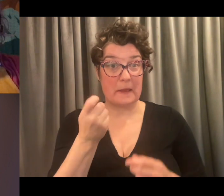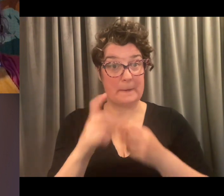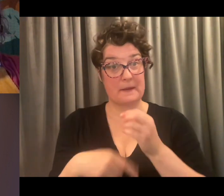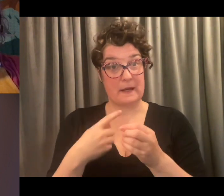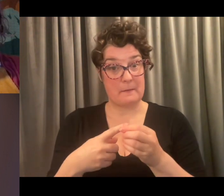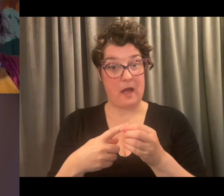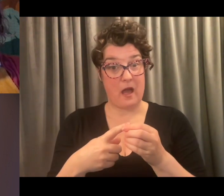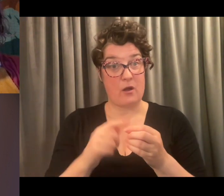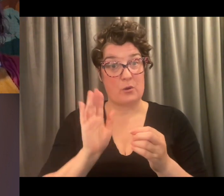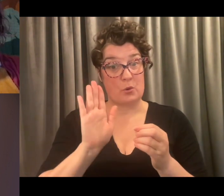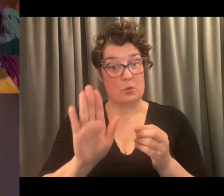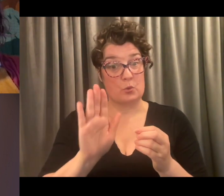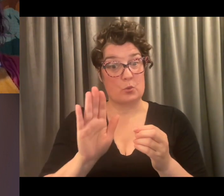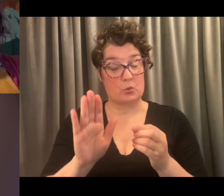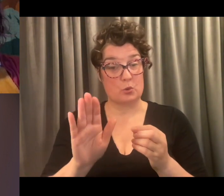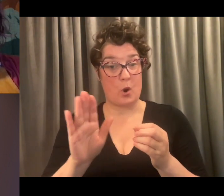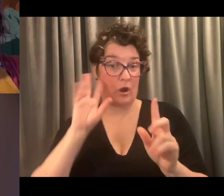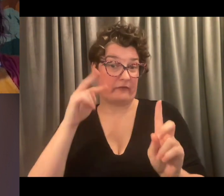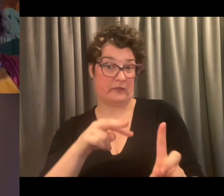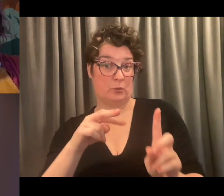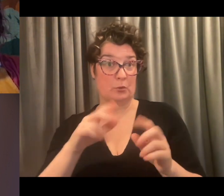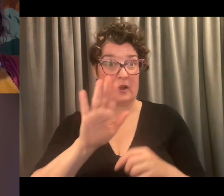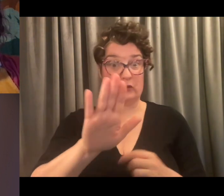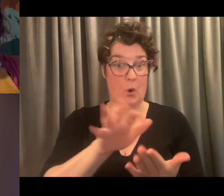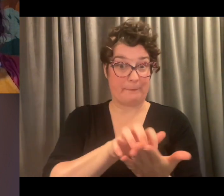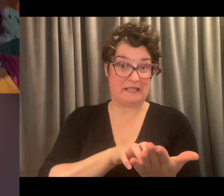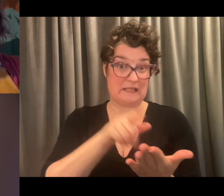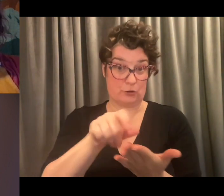piece that you wrote with the planner or anything you want to share from